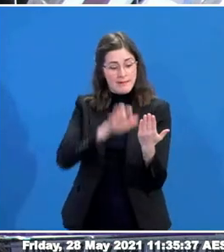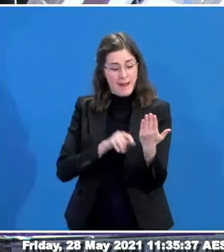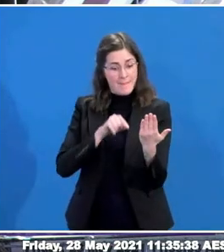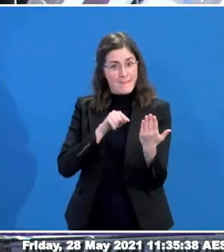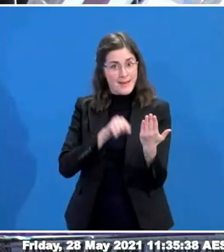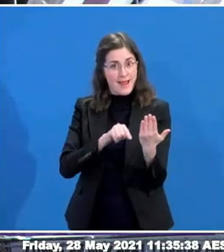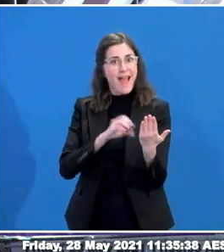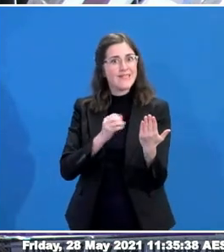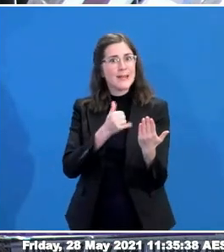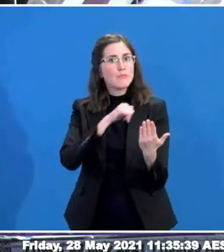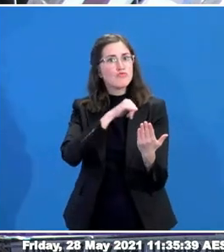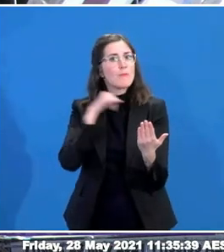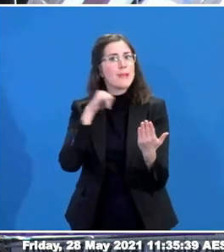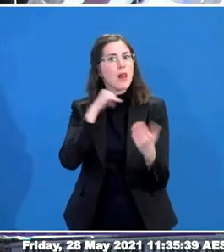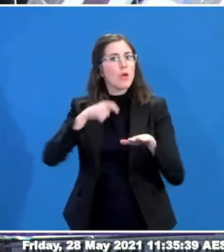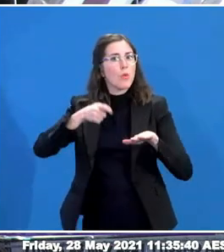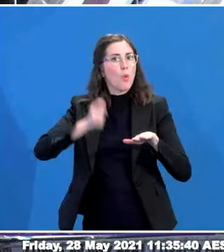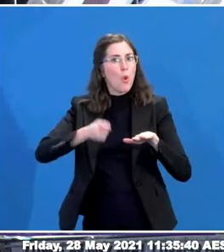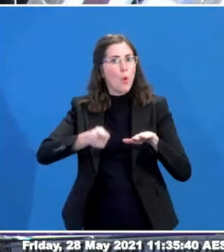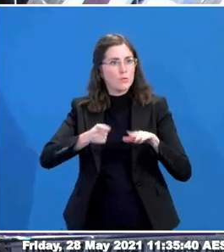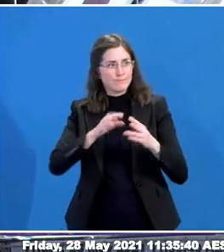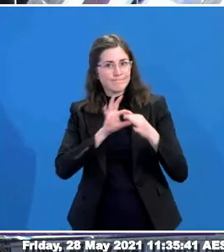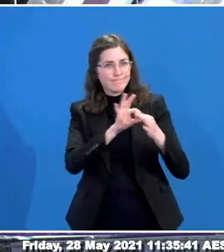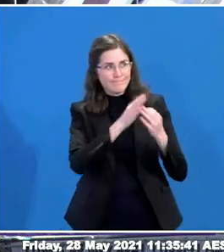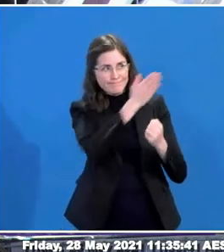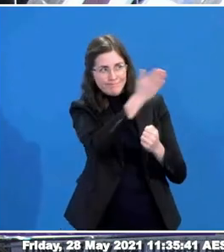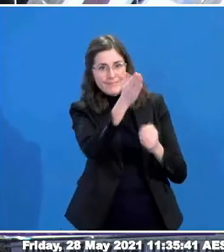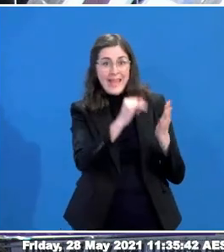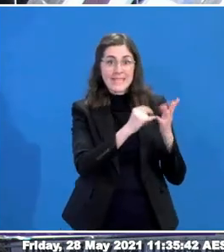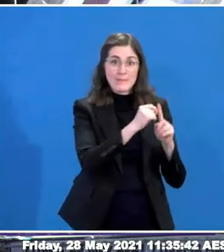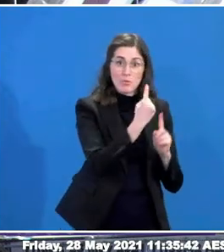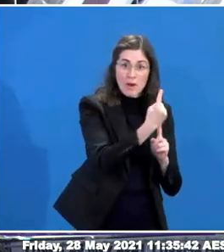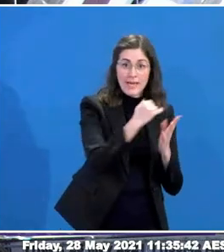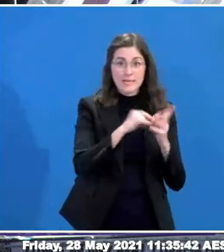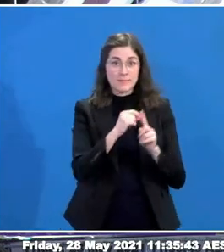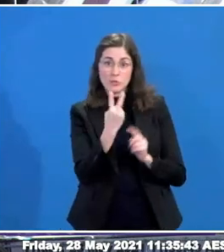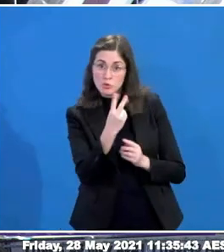proceedings in relation to both SP1 and SP2; is that right? That's my understanding.